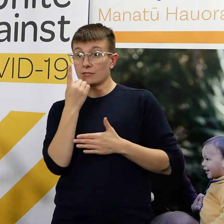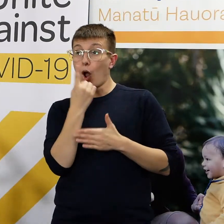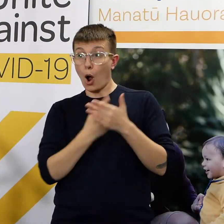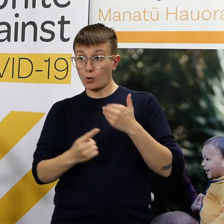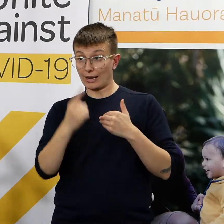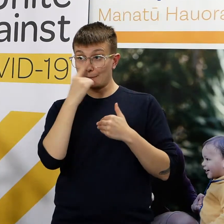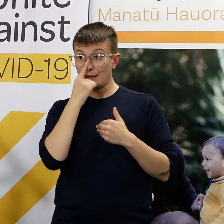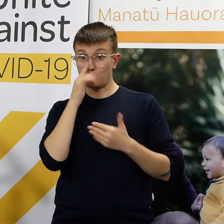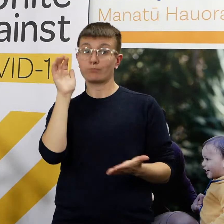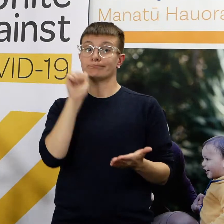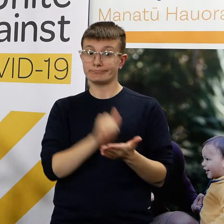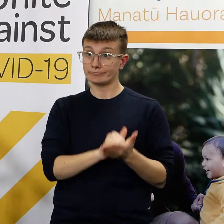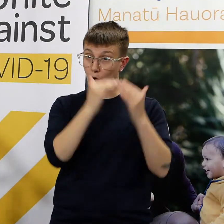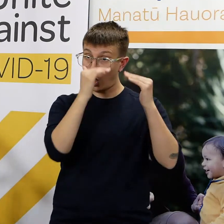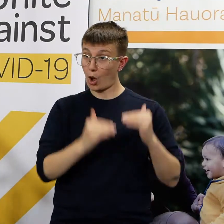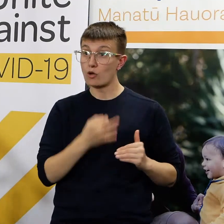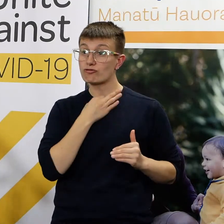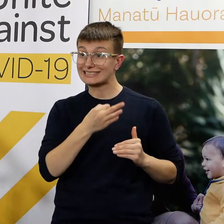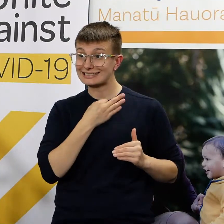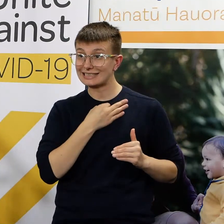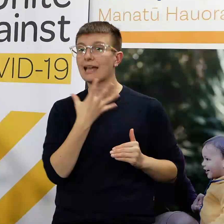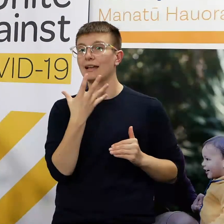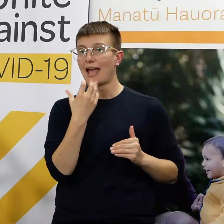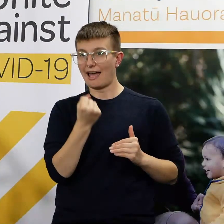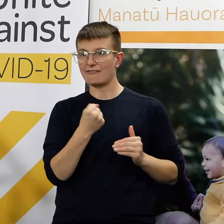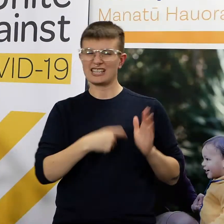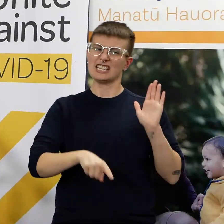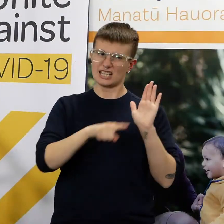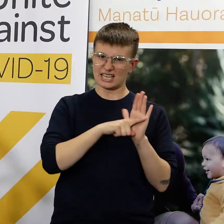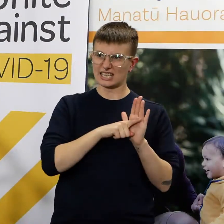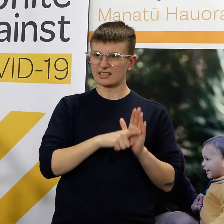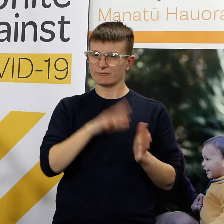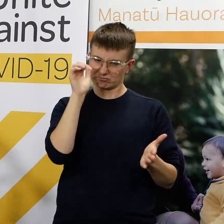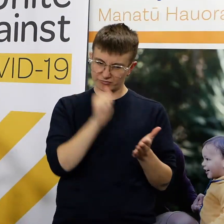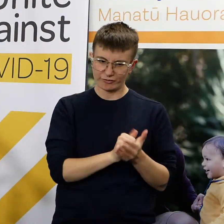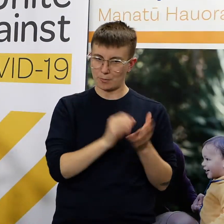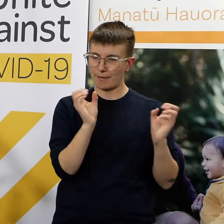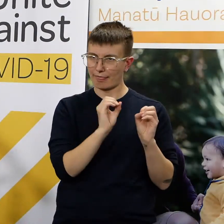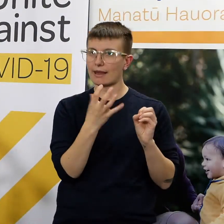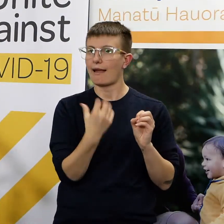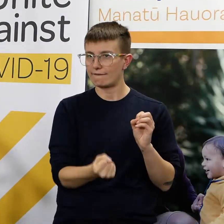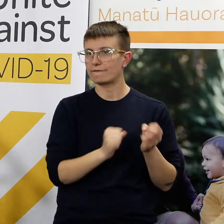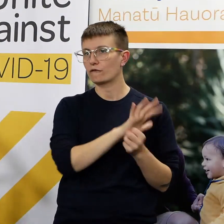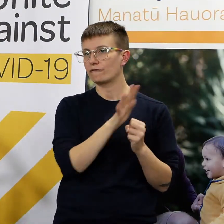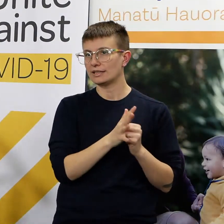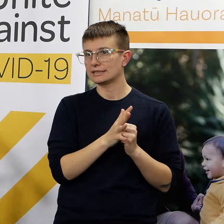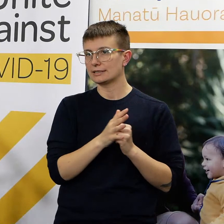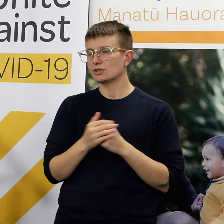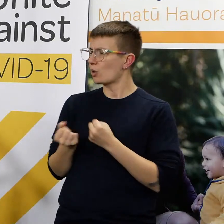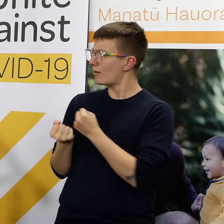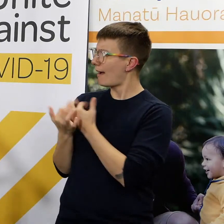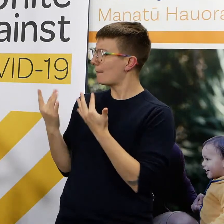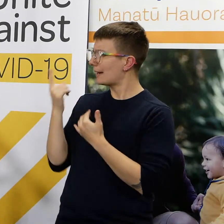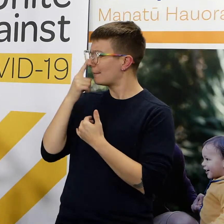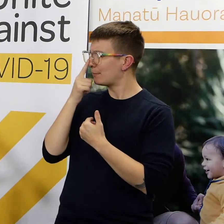To clarify, how many people in total now are under suspicion in this close contact related case,